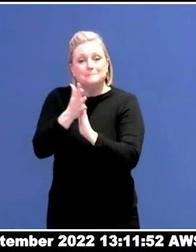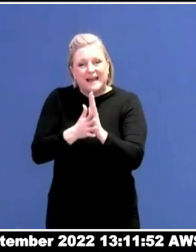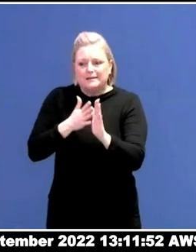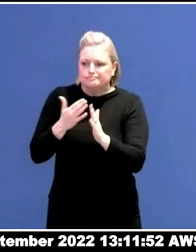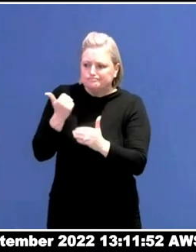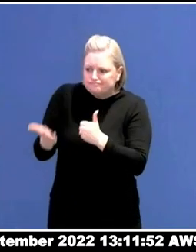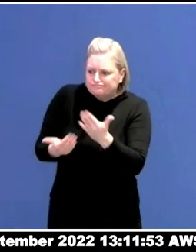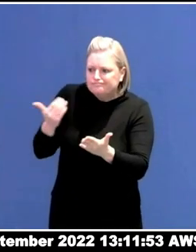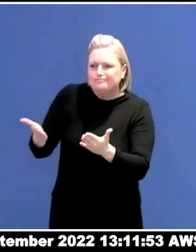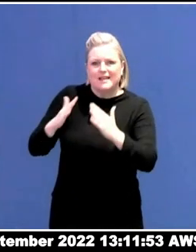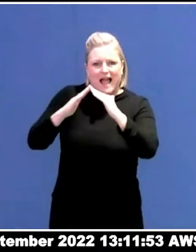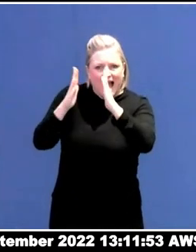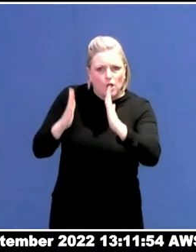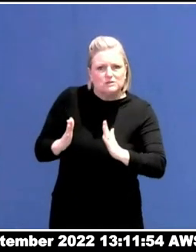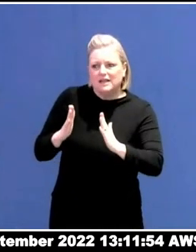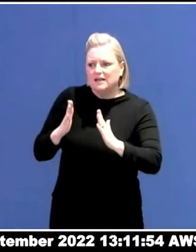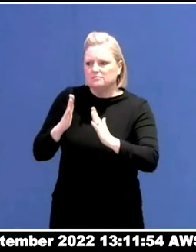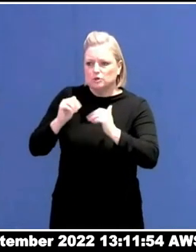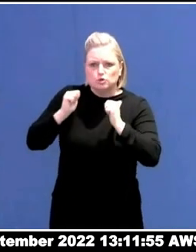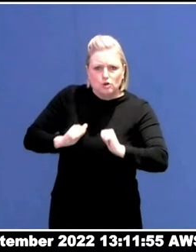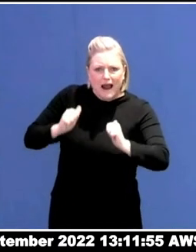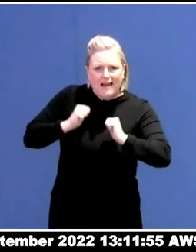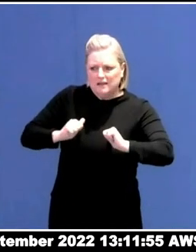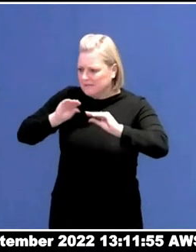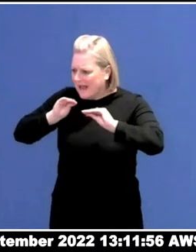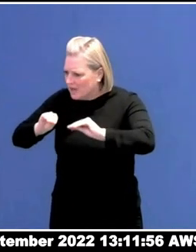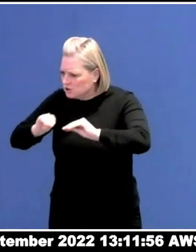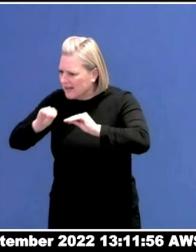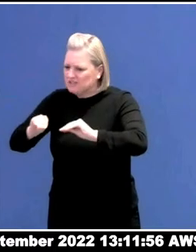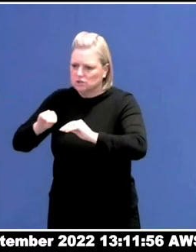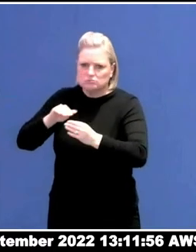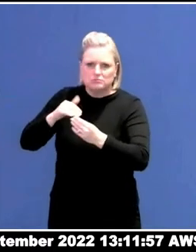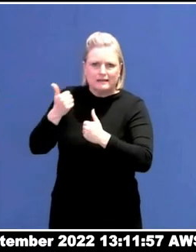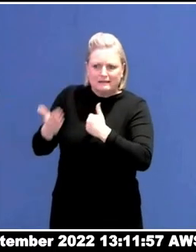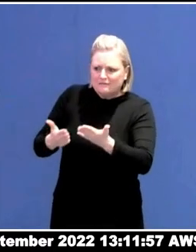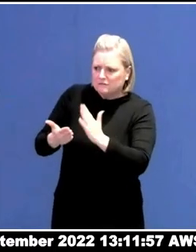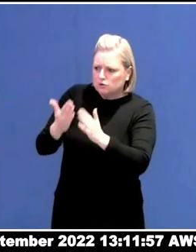employment, training, and there is also organic farm, five acres of organic farm